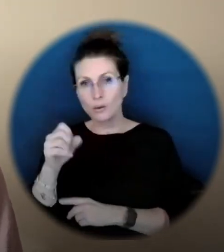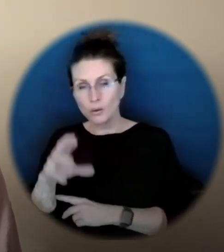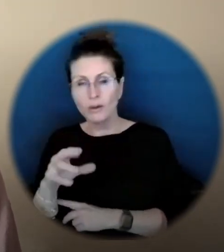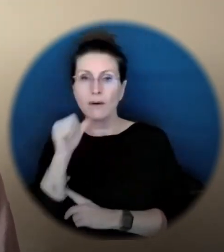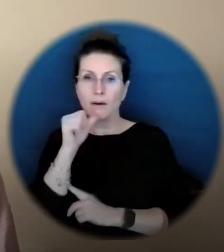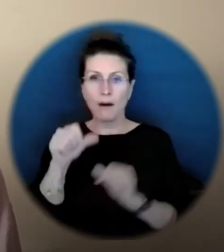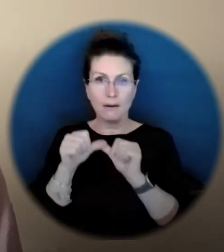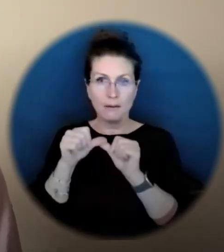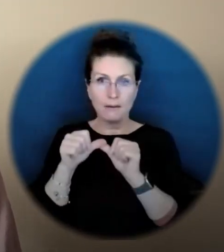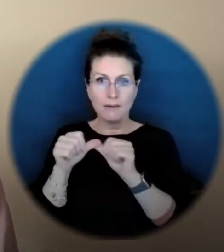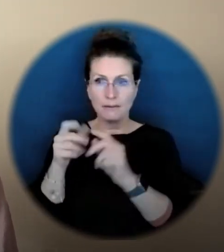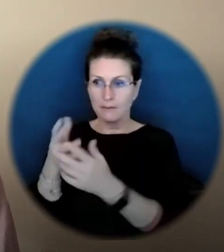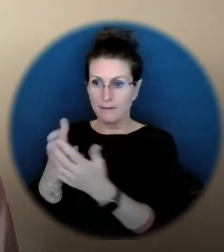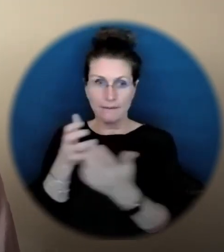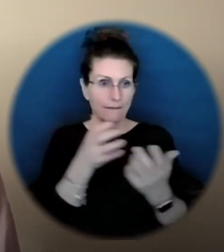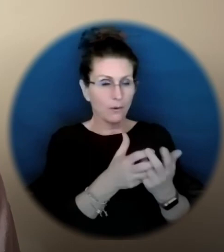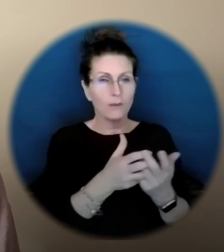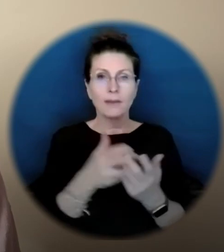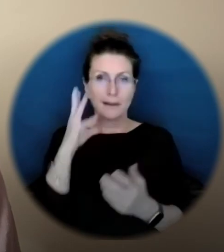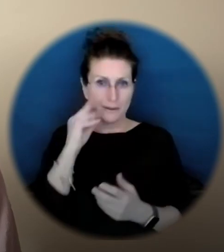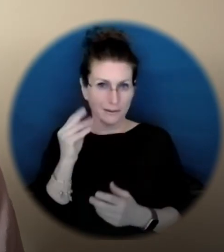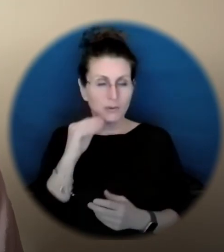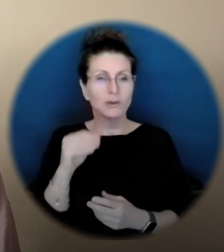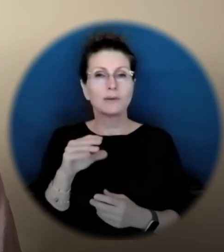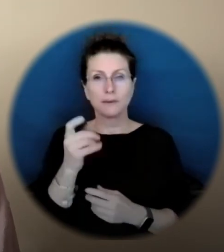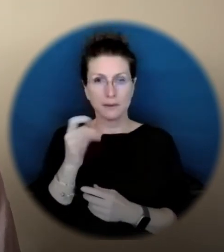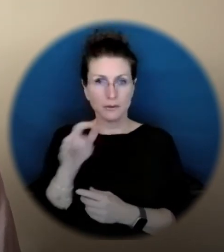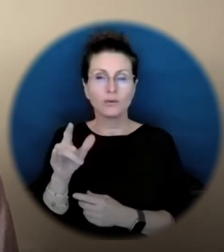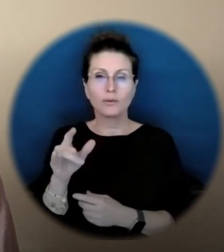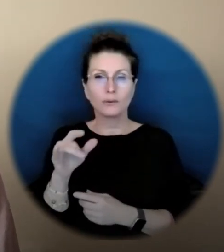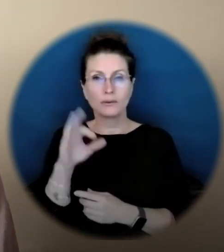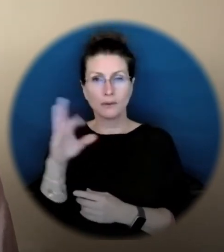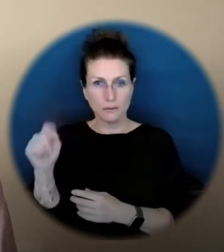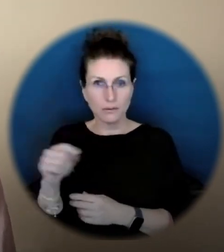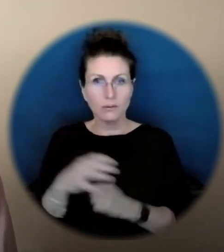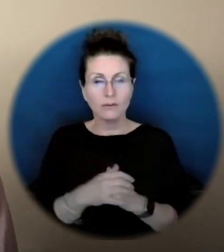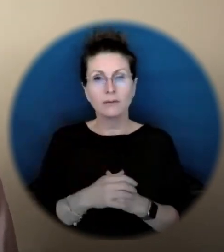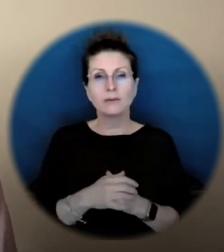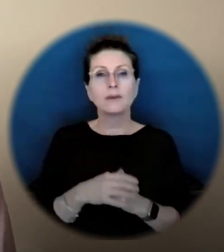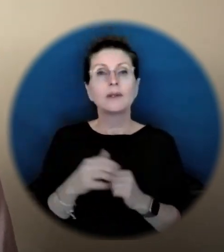have experienced sexual assault. Women with disabilities are three times more likely